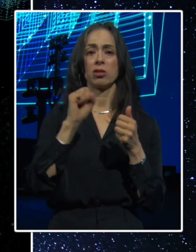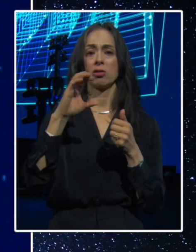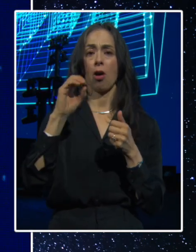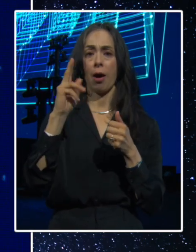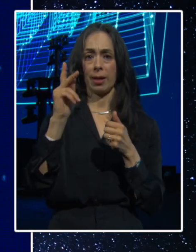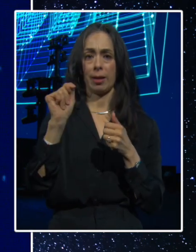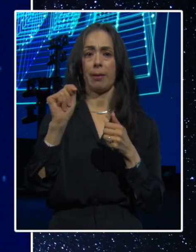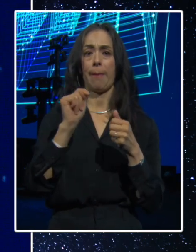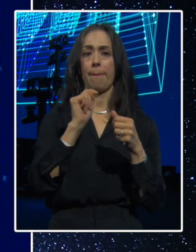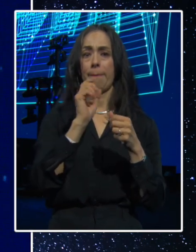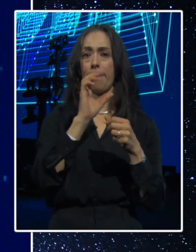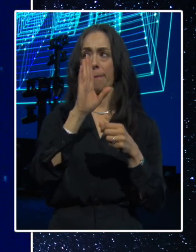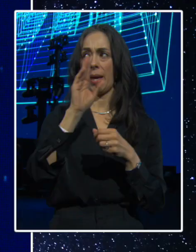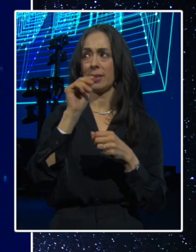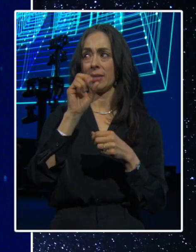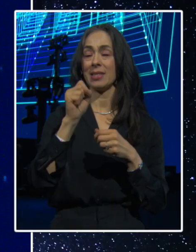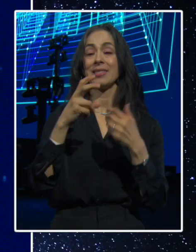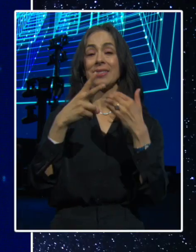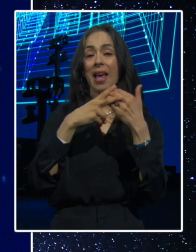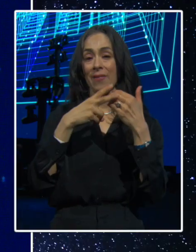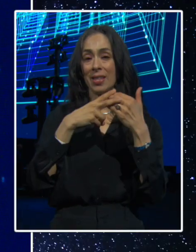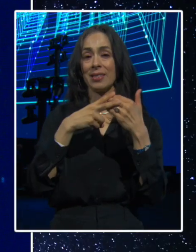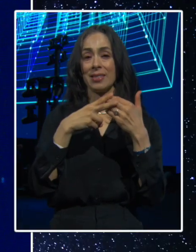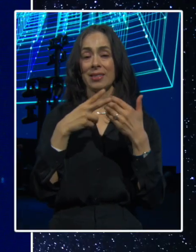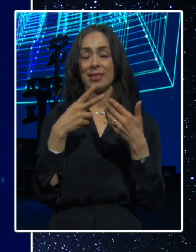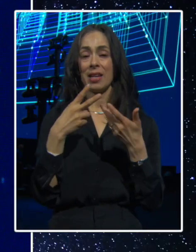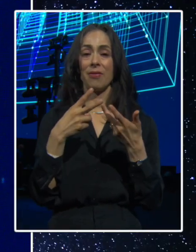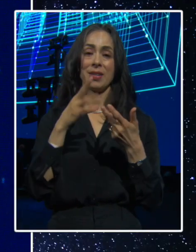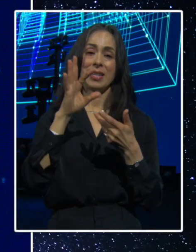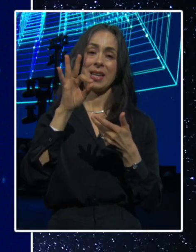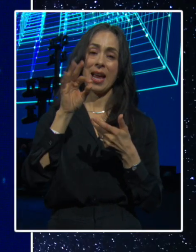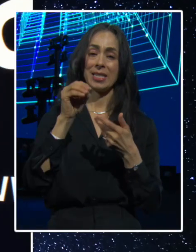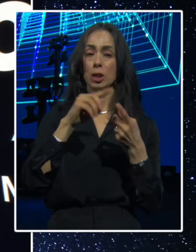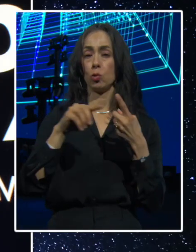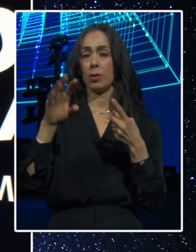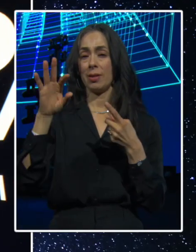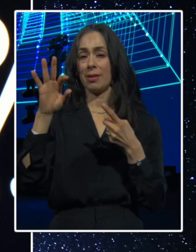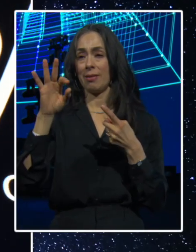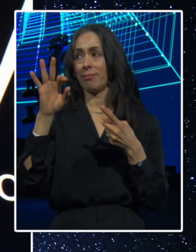Let me say it again. A savings of up to 90%.